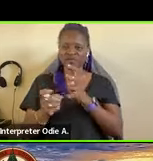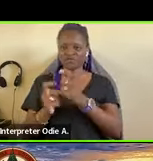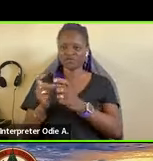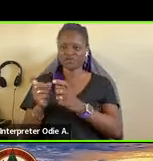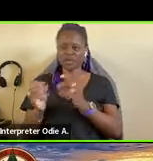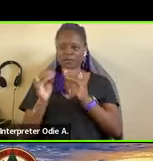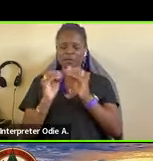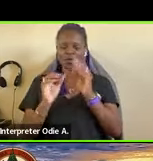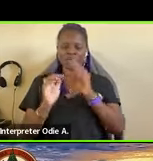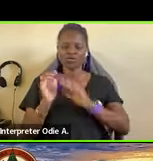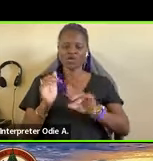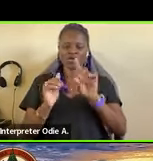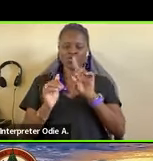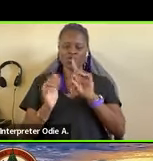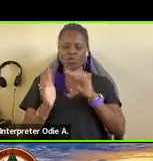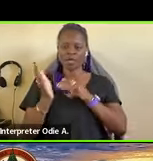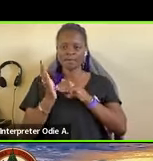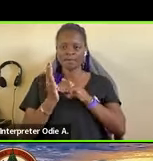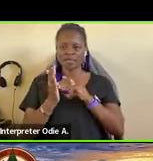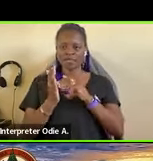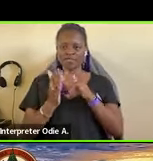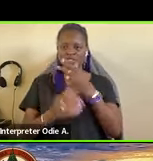roughly four out of every five Sonoma County residents.